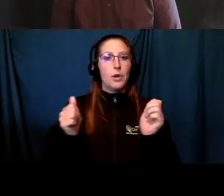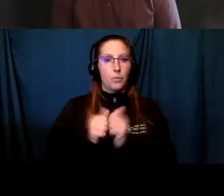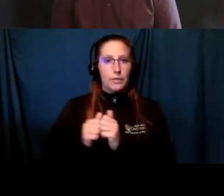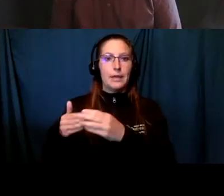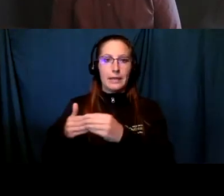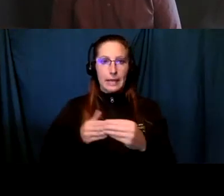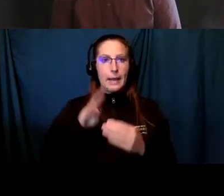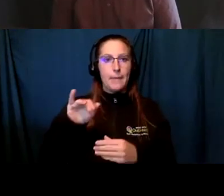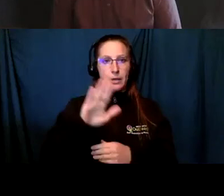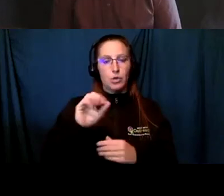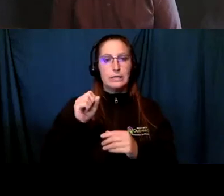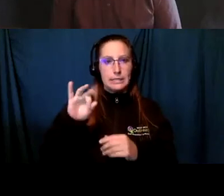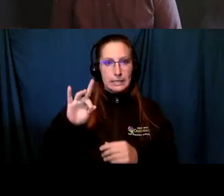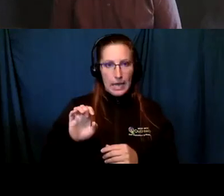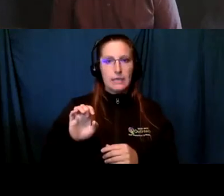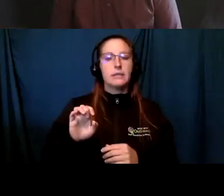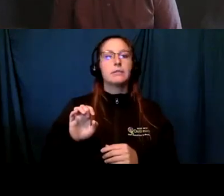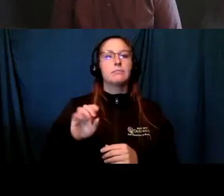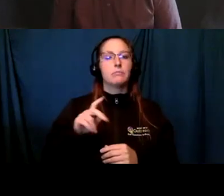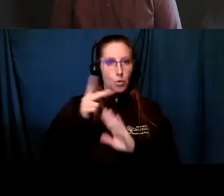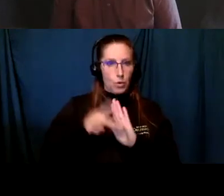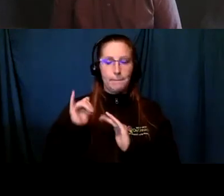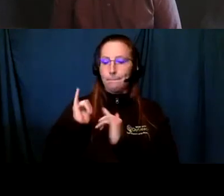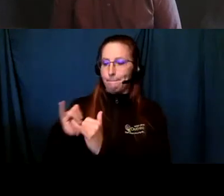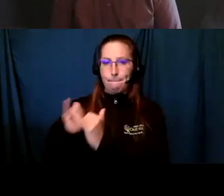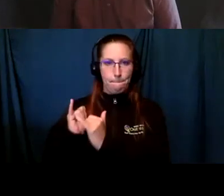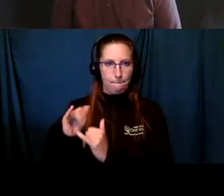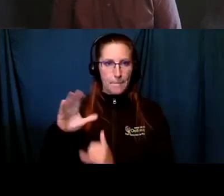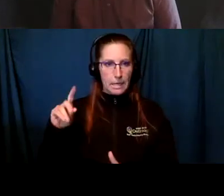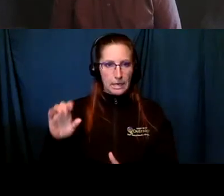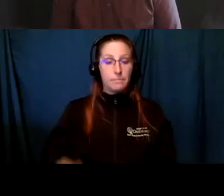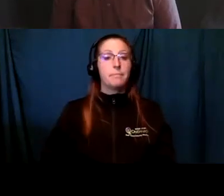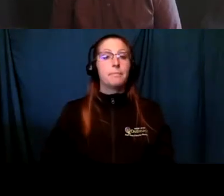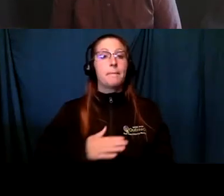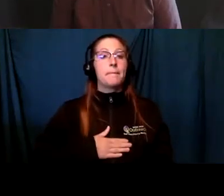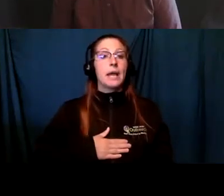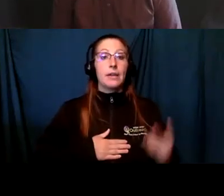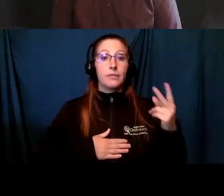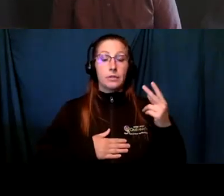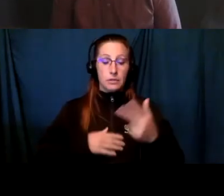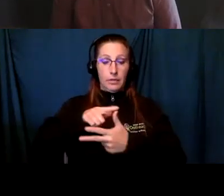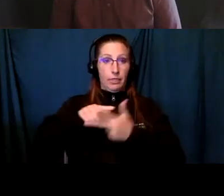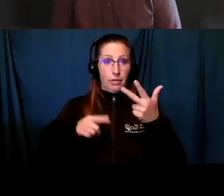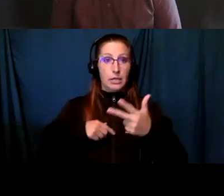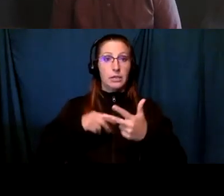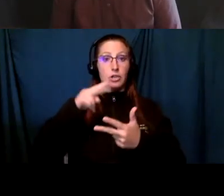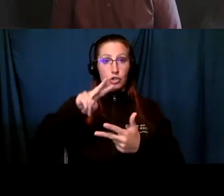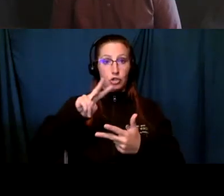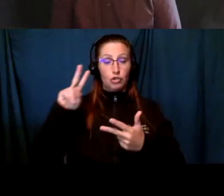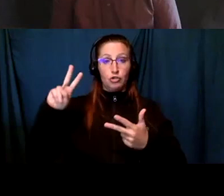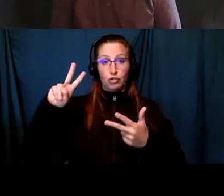program also and I have a daughter. I have two sons and a daughter and my daughter is 25 and she